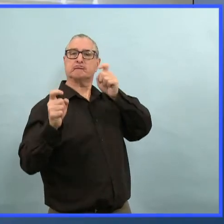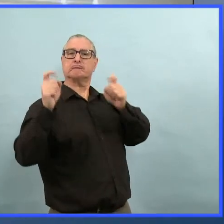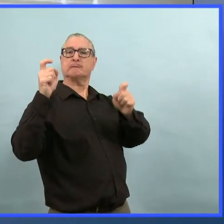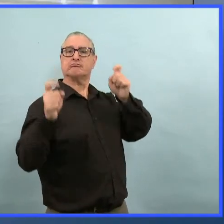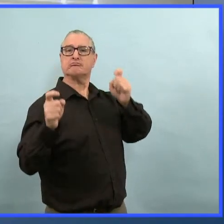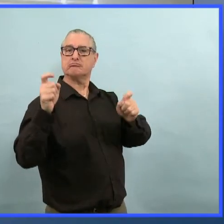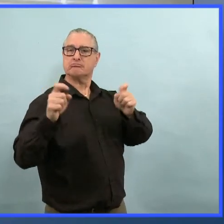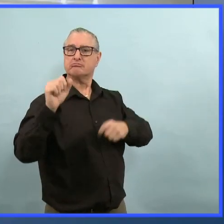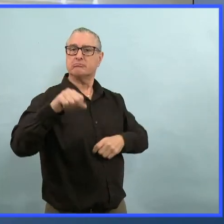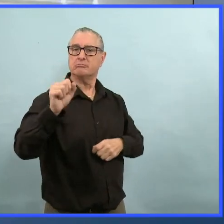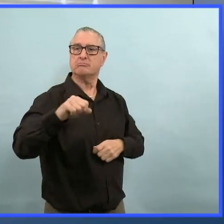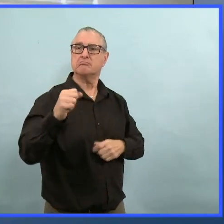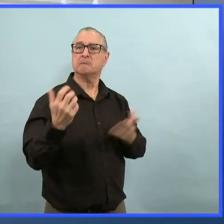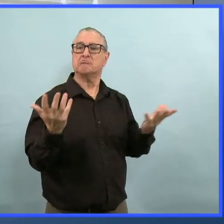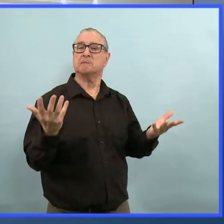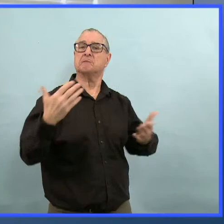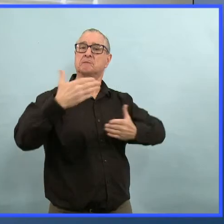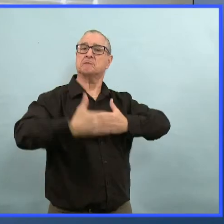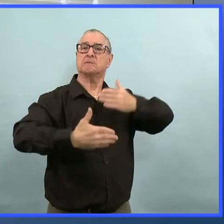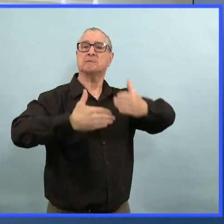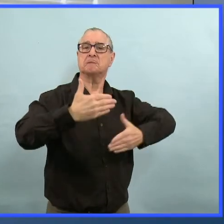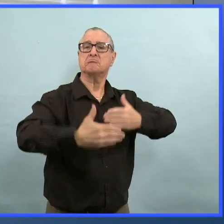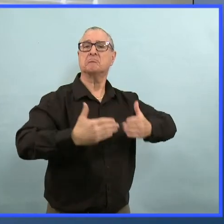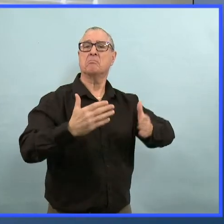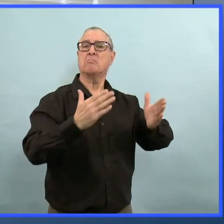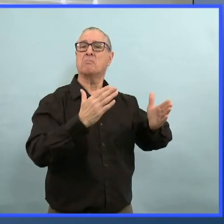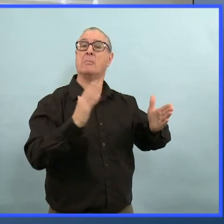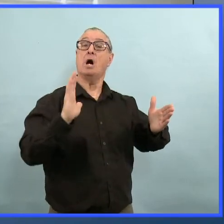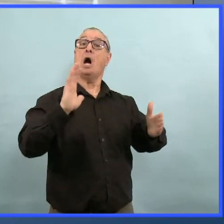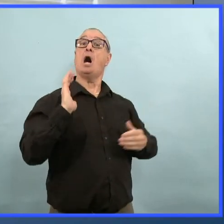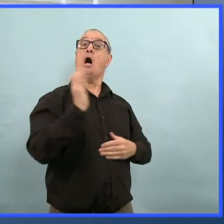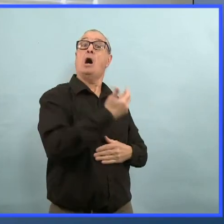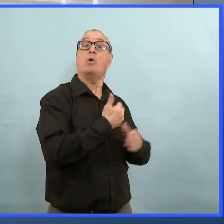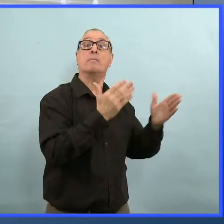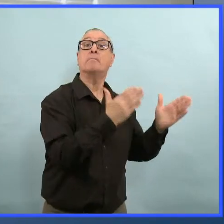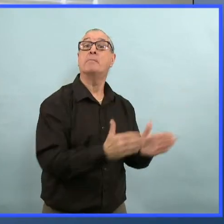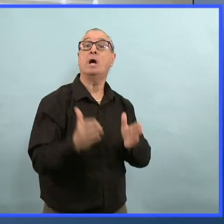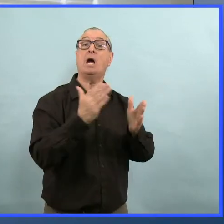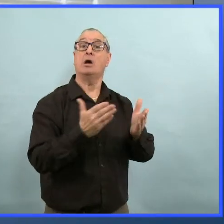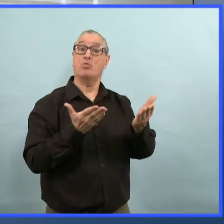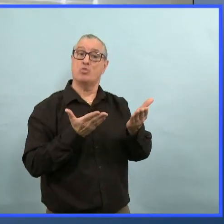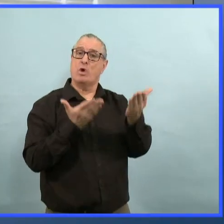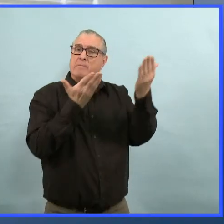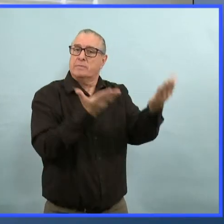restrictions the specifics of our recommendations are like i said take many forms but public health